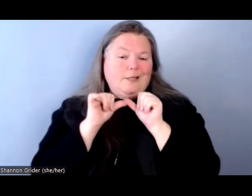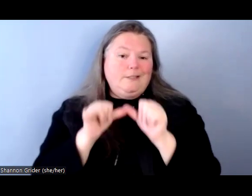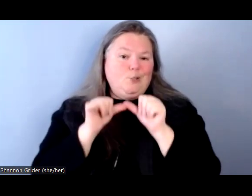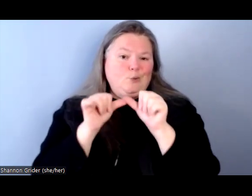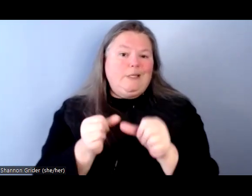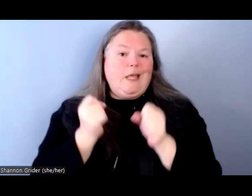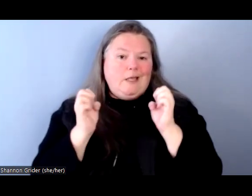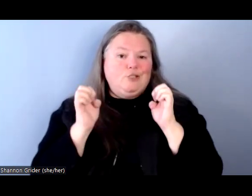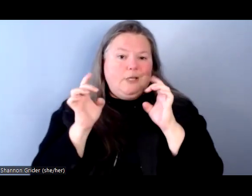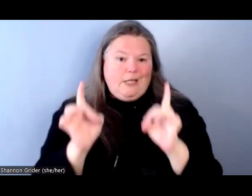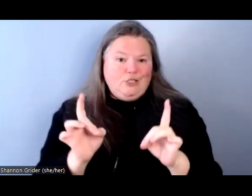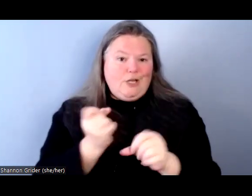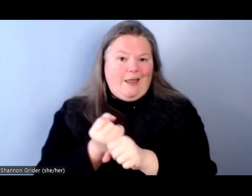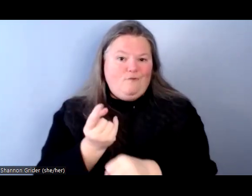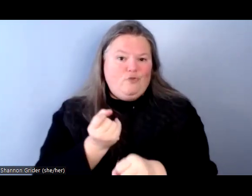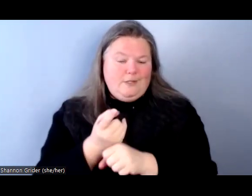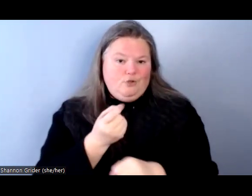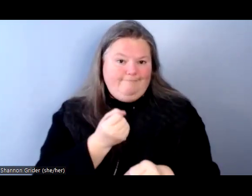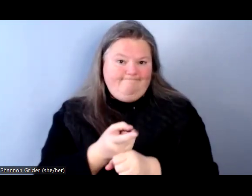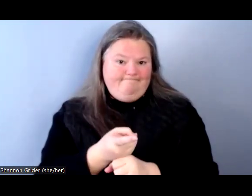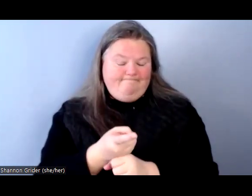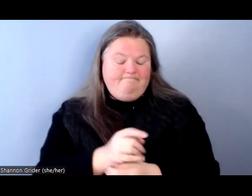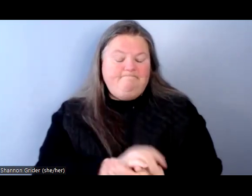continuing education each year.